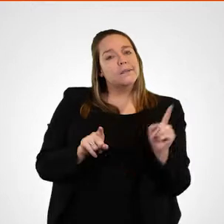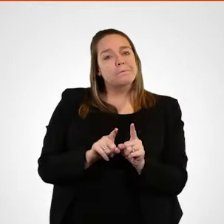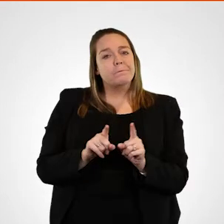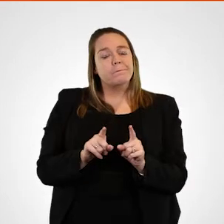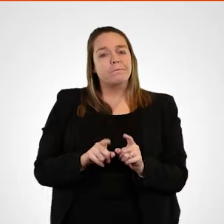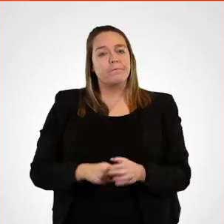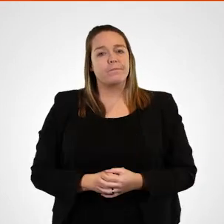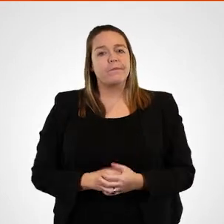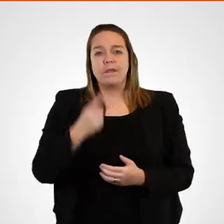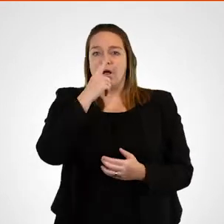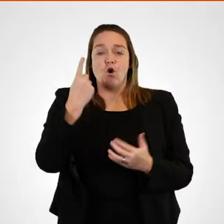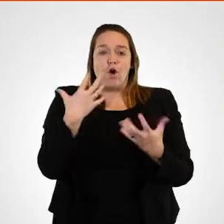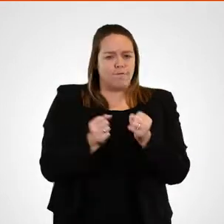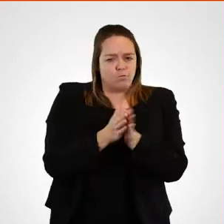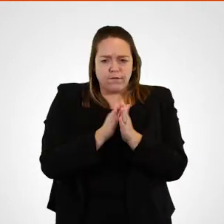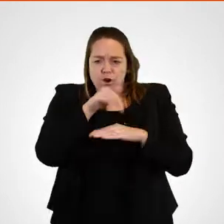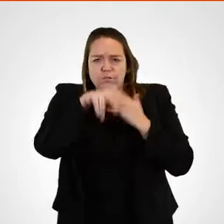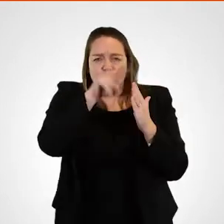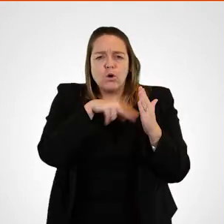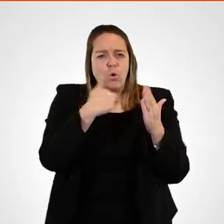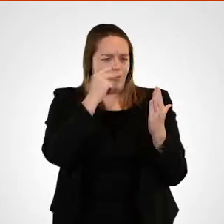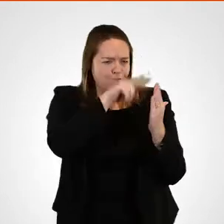Motivated readers also seek more information on a topic.